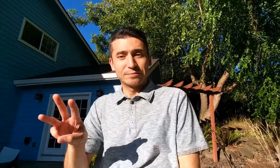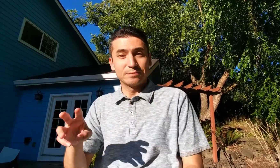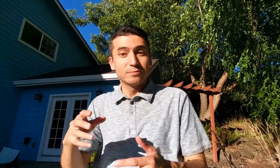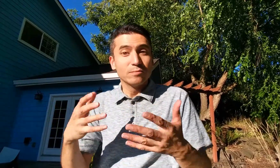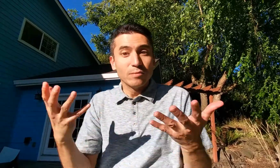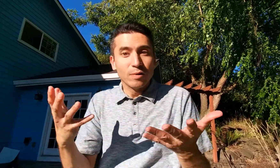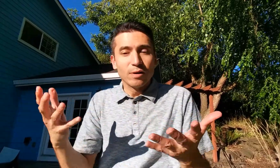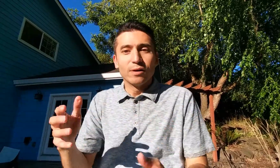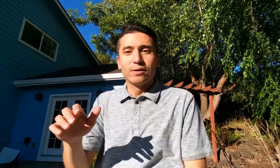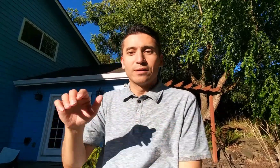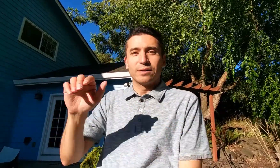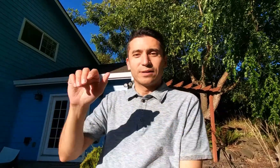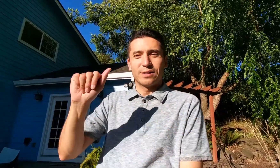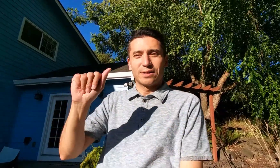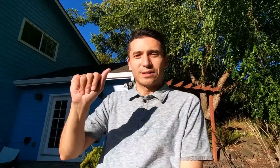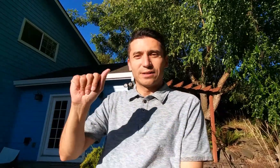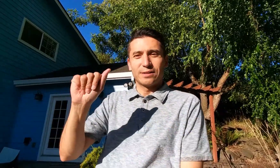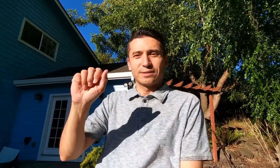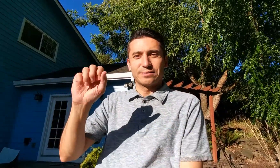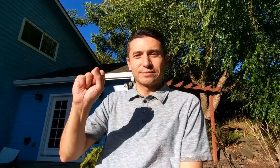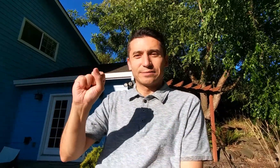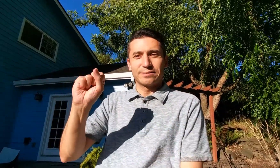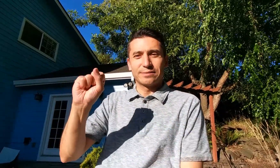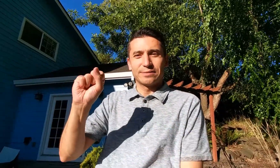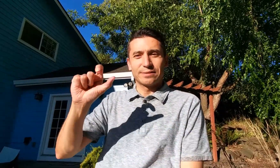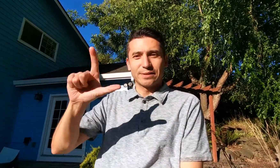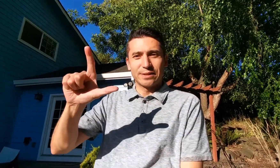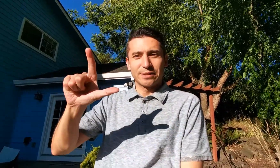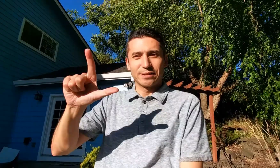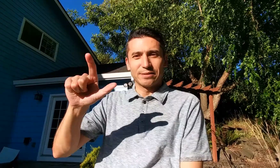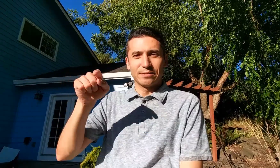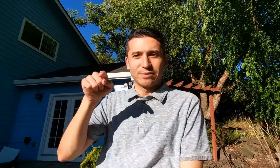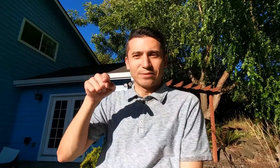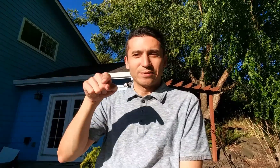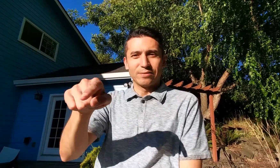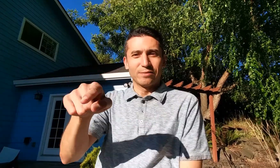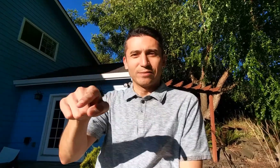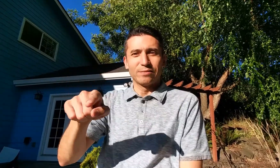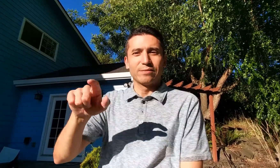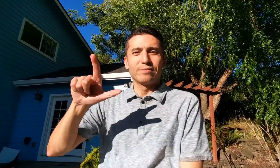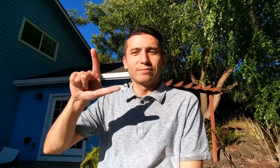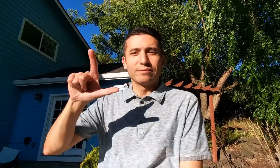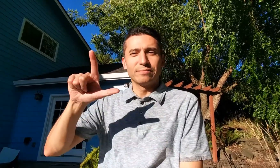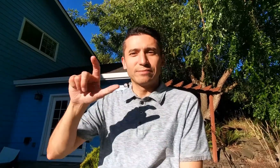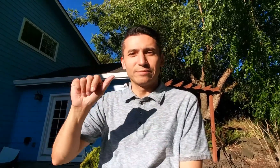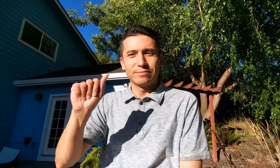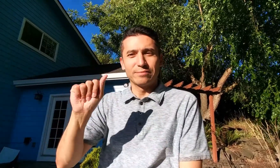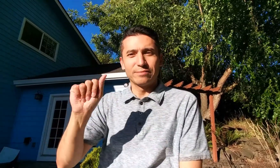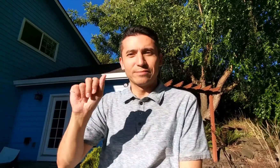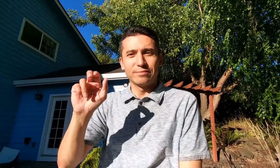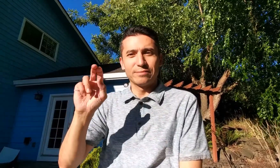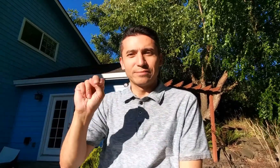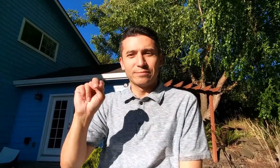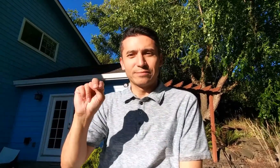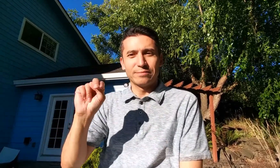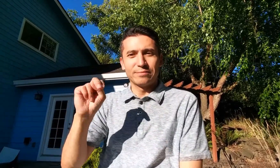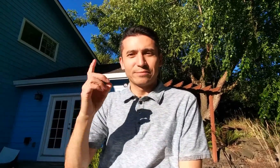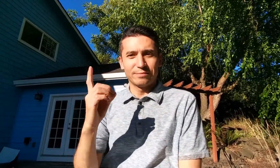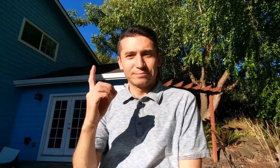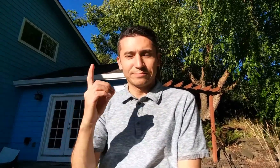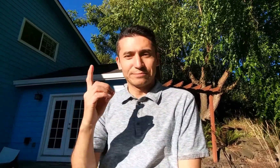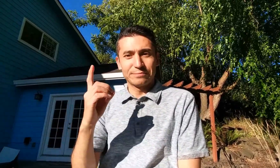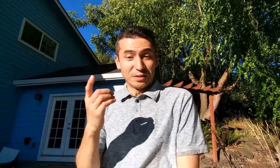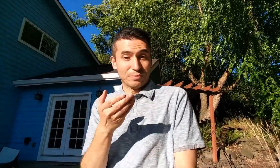What is it? ASL.Land